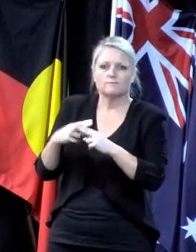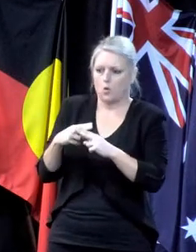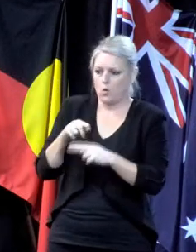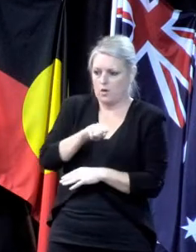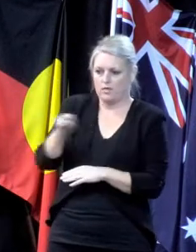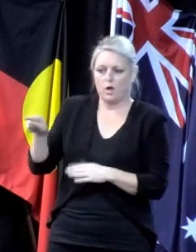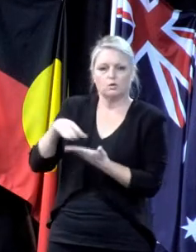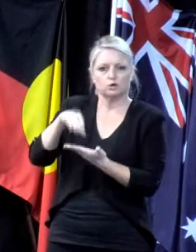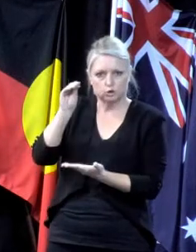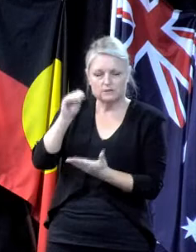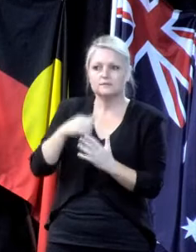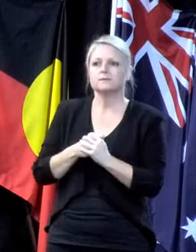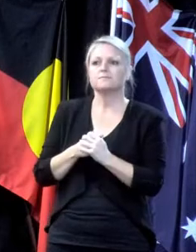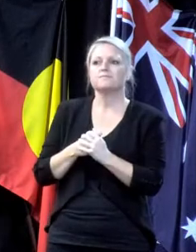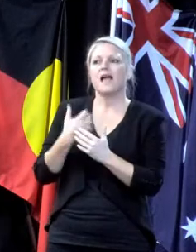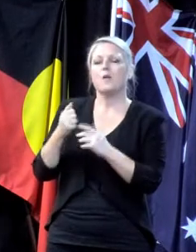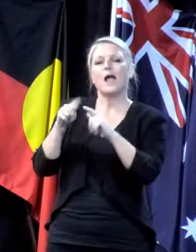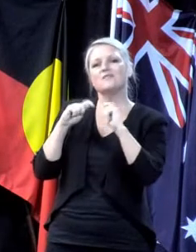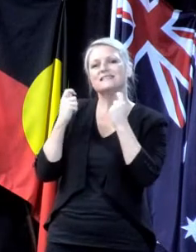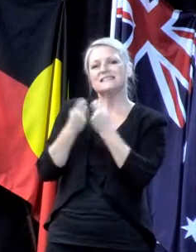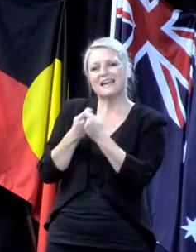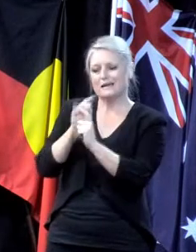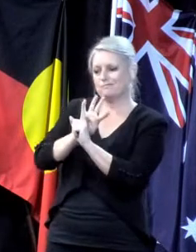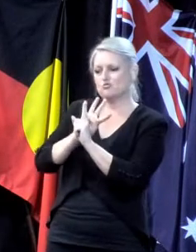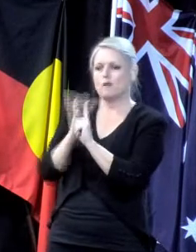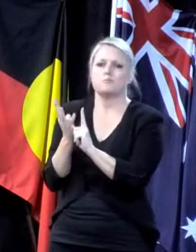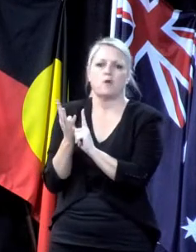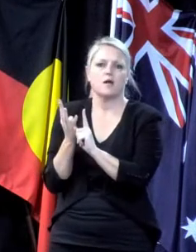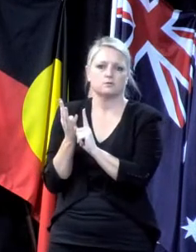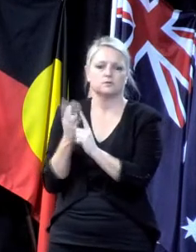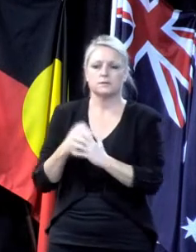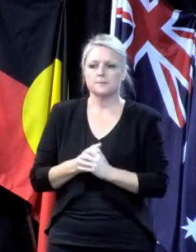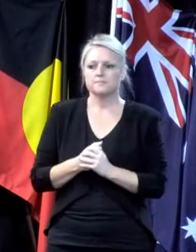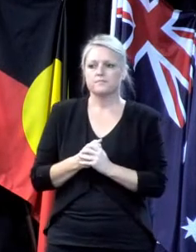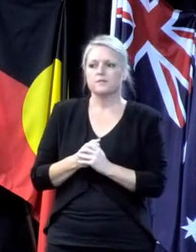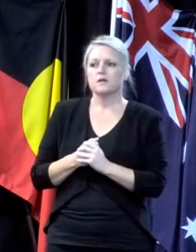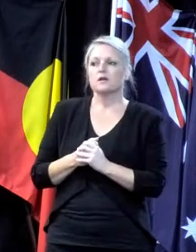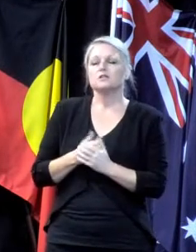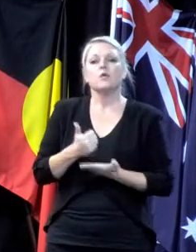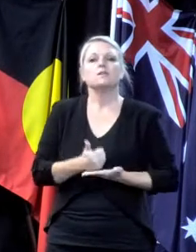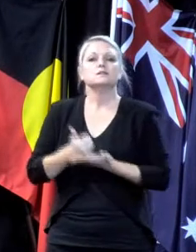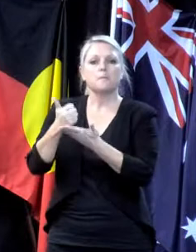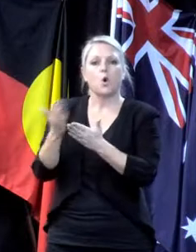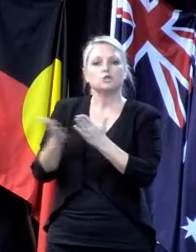And we have a team that wraparound-support our students. And, in this support services team, we have a HOD